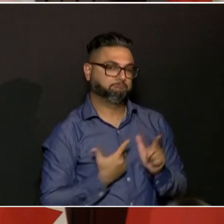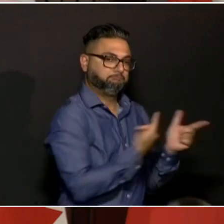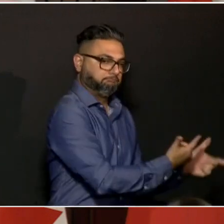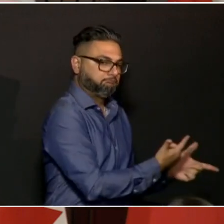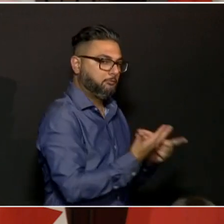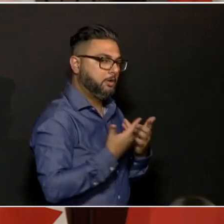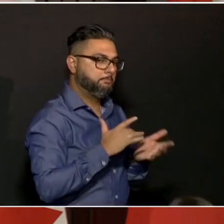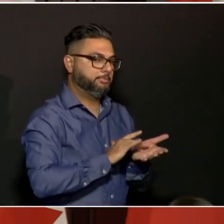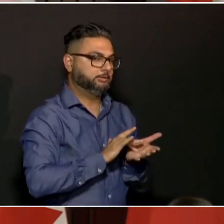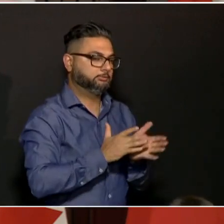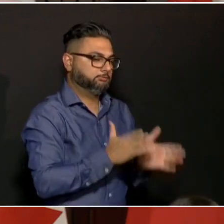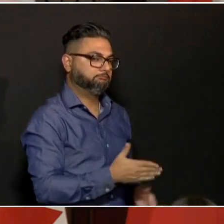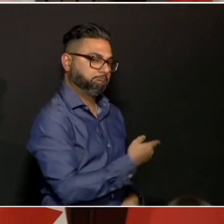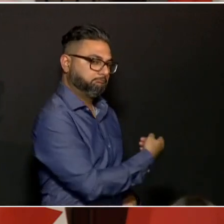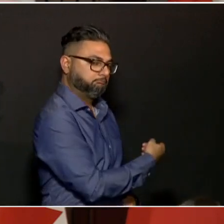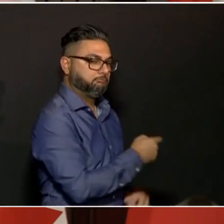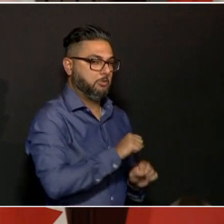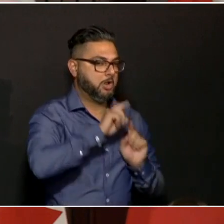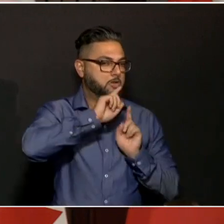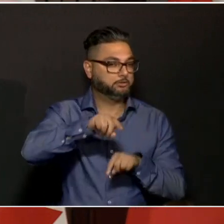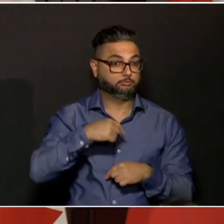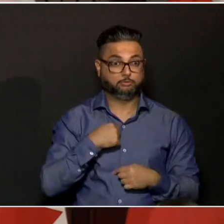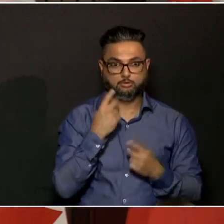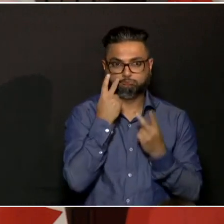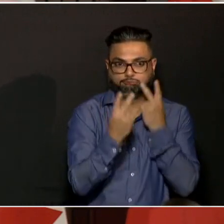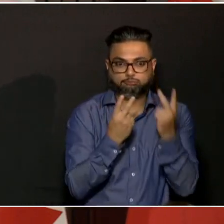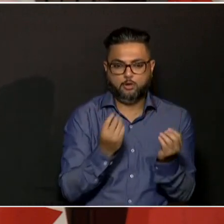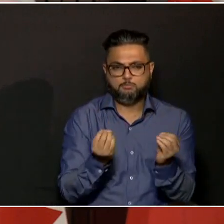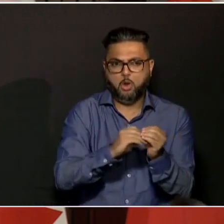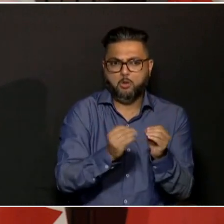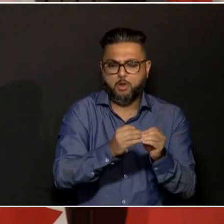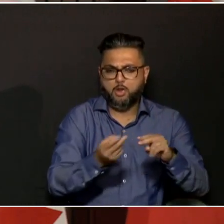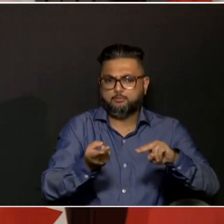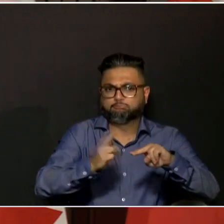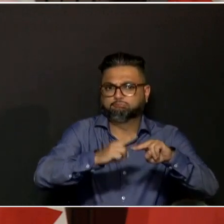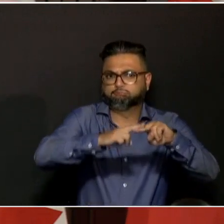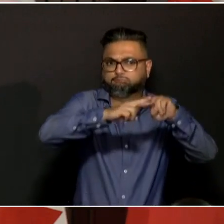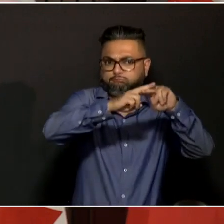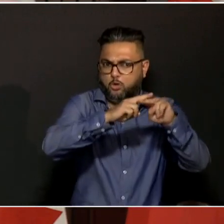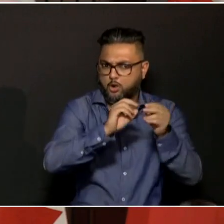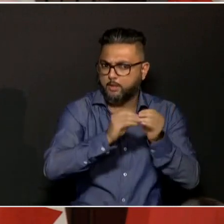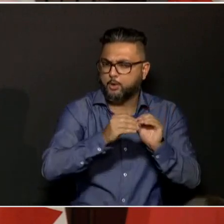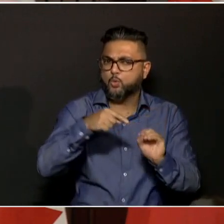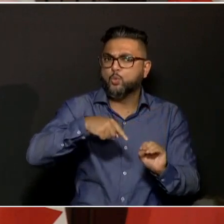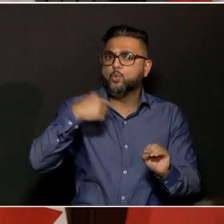answer 11, but we are seeing the cases jump literally